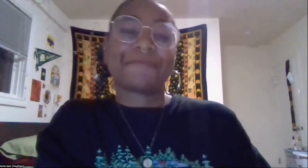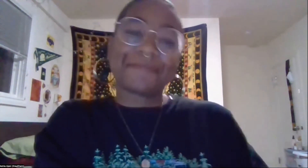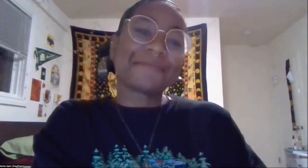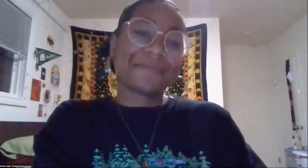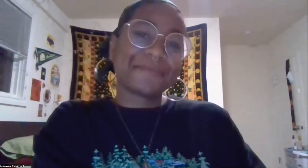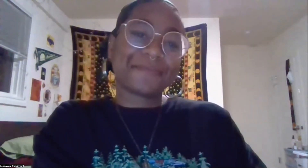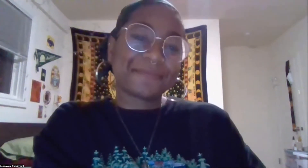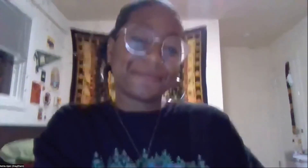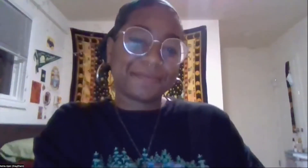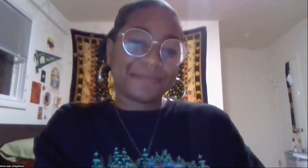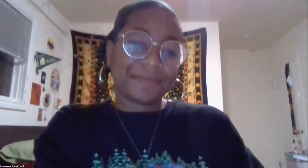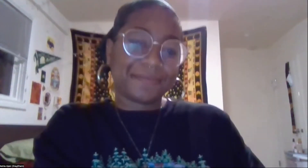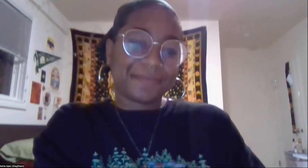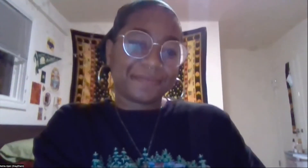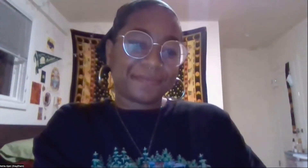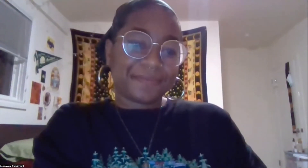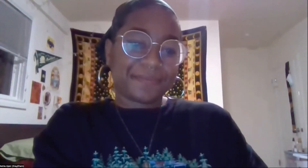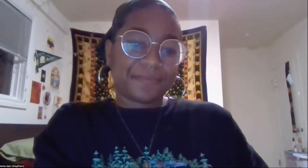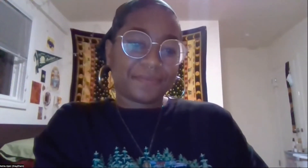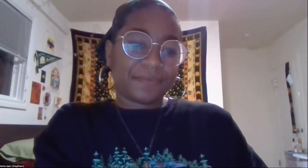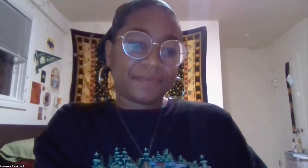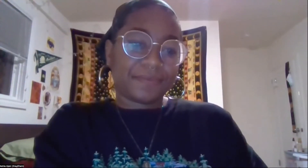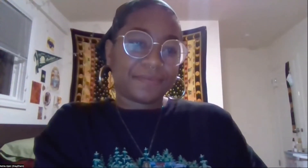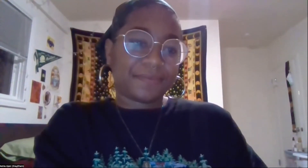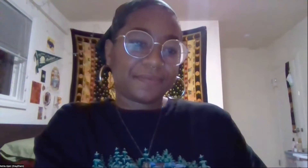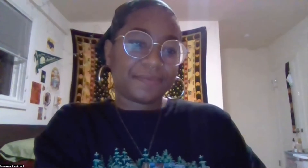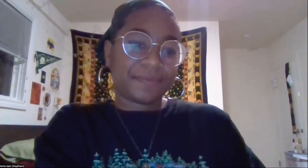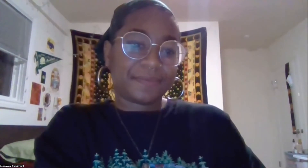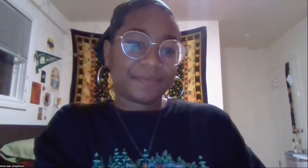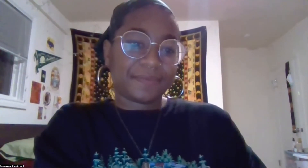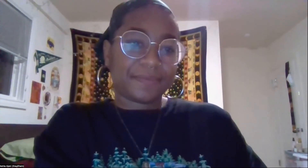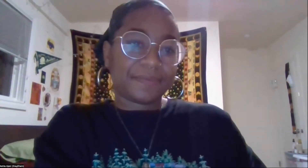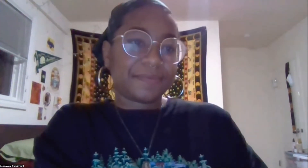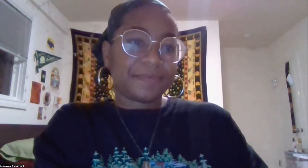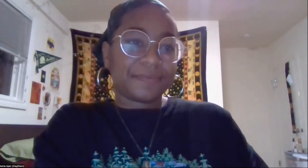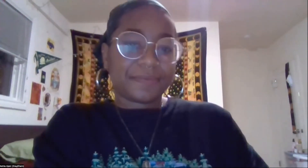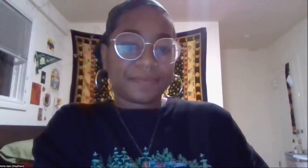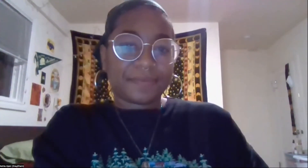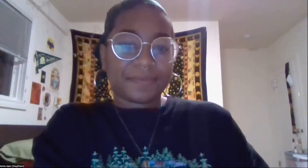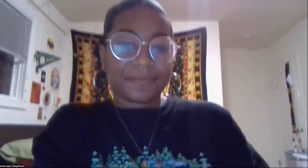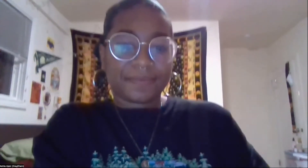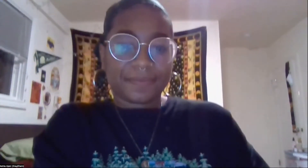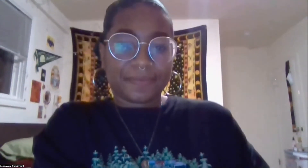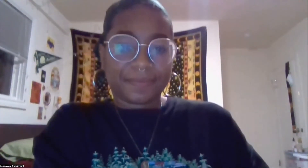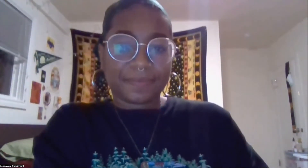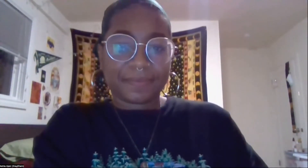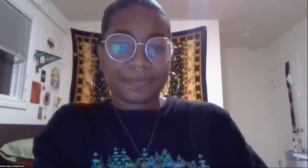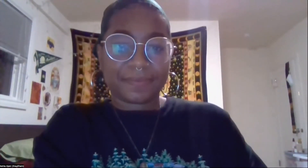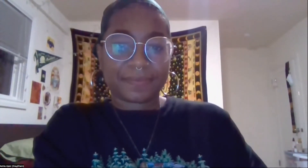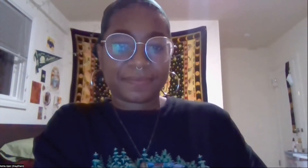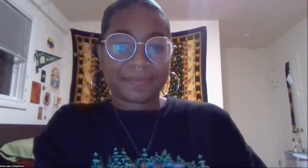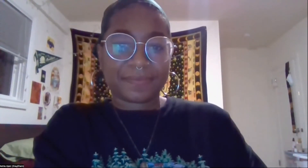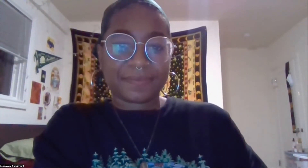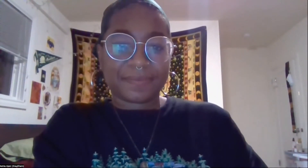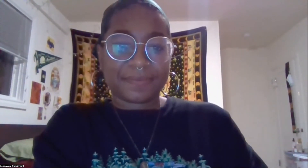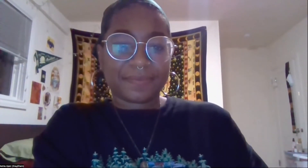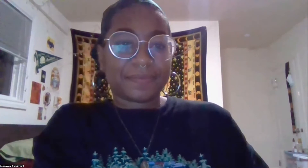really about like the personal but in a way that does not like like reduce them, reduce